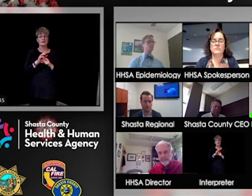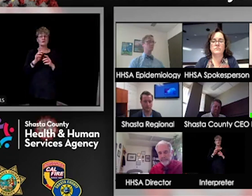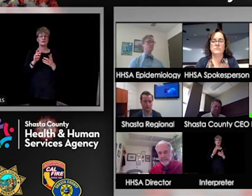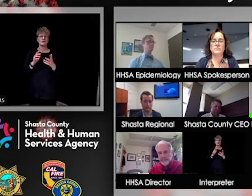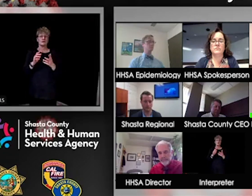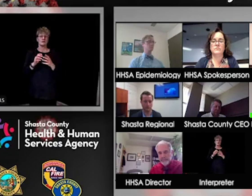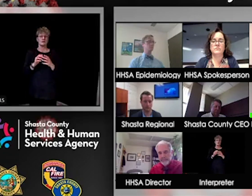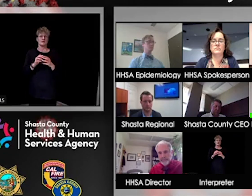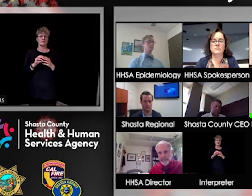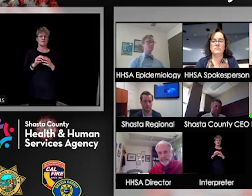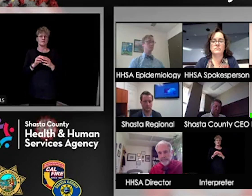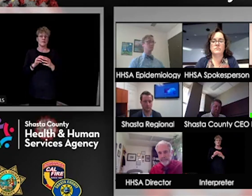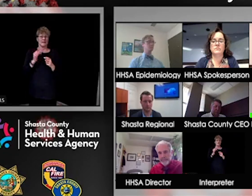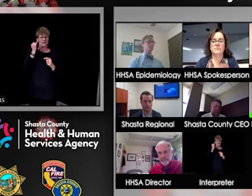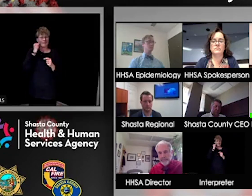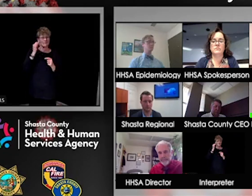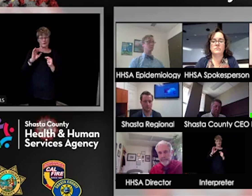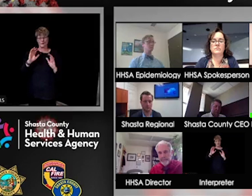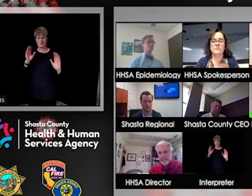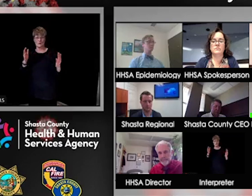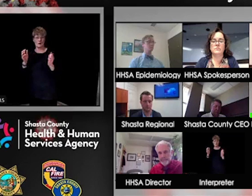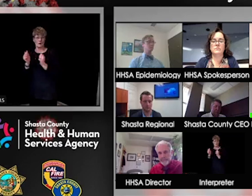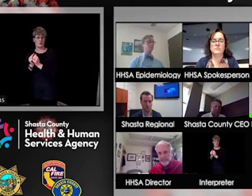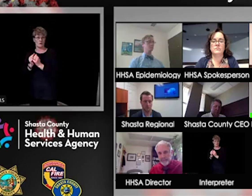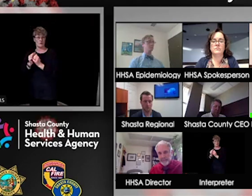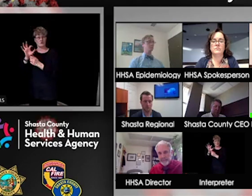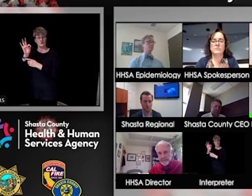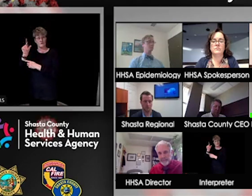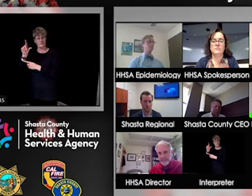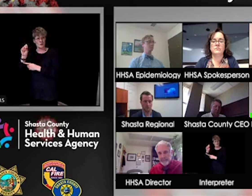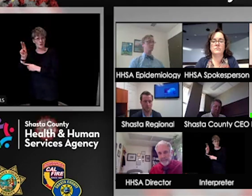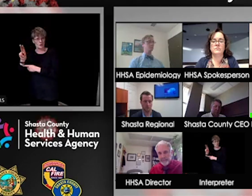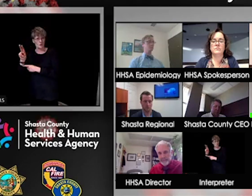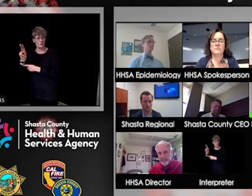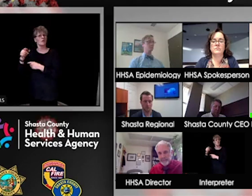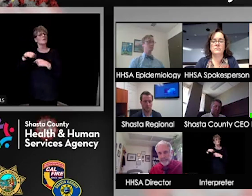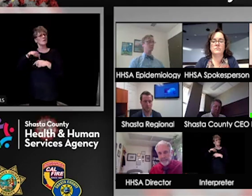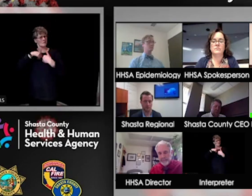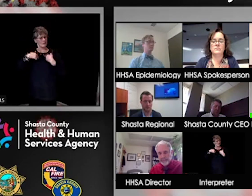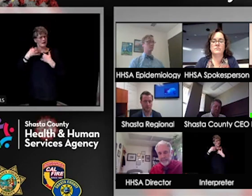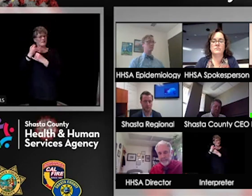is that we have some immunity. With Coronavirus we don’t. The way the transmission happens